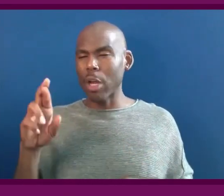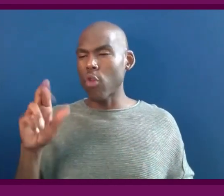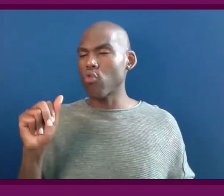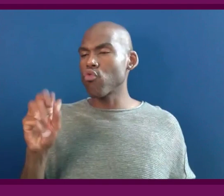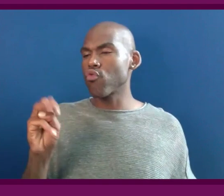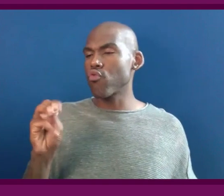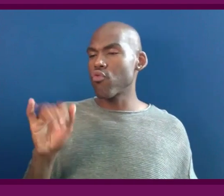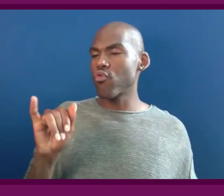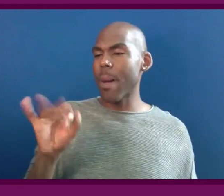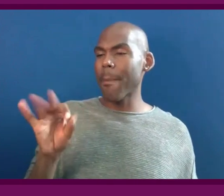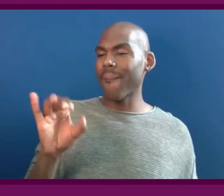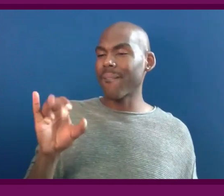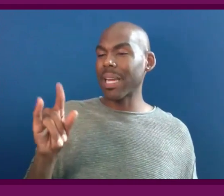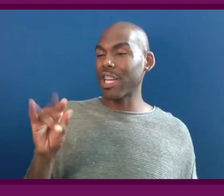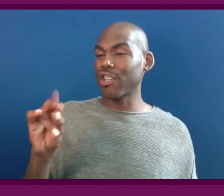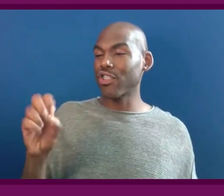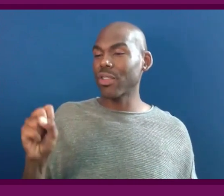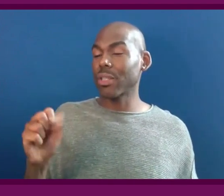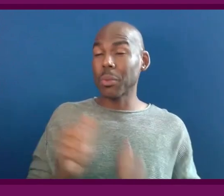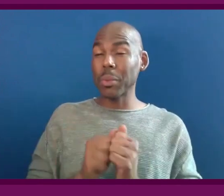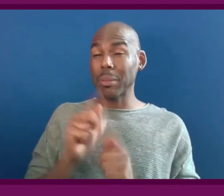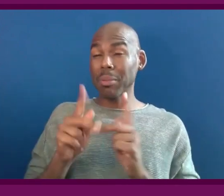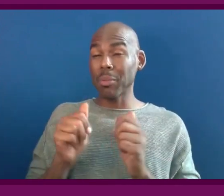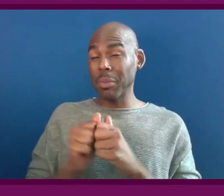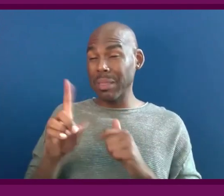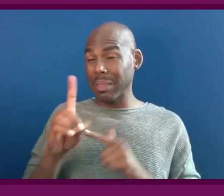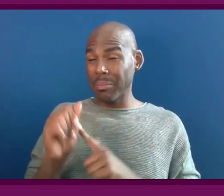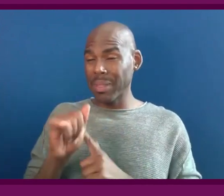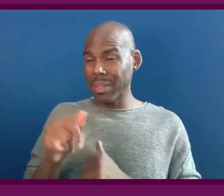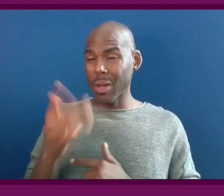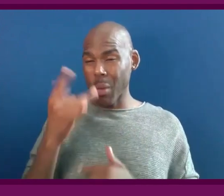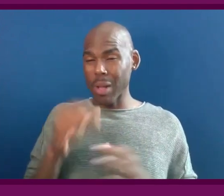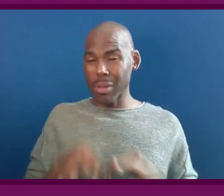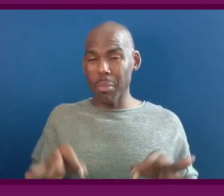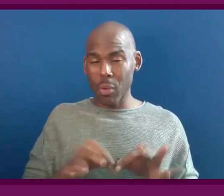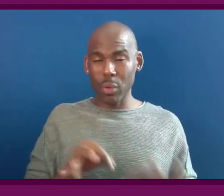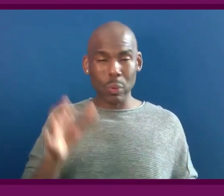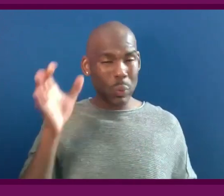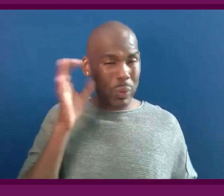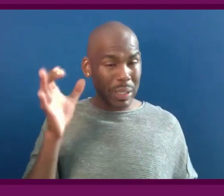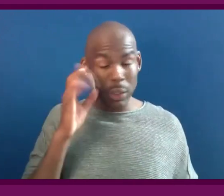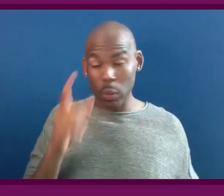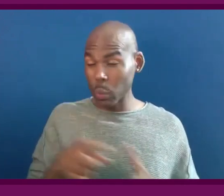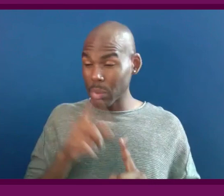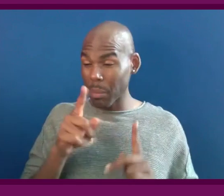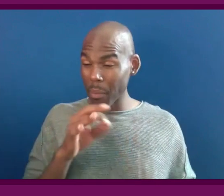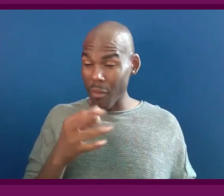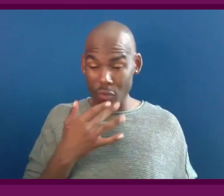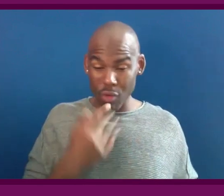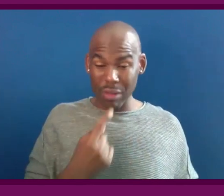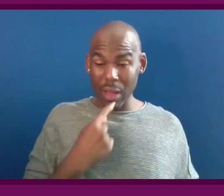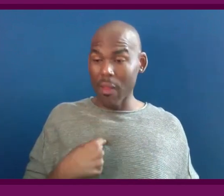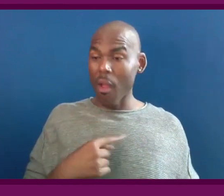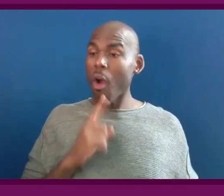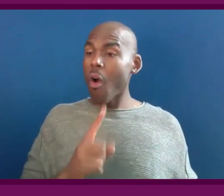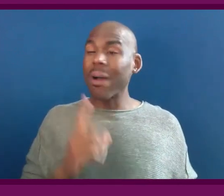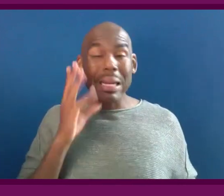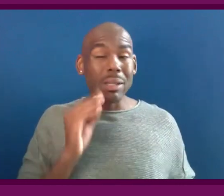And this is why it's so important to listen when people with disabilities, when people of color say that they're experiencing discrimination.